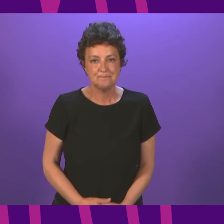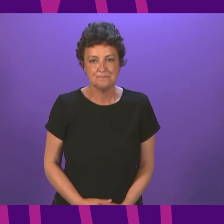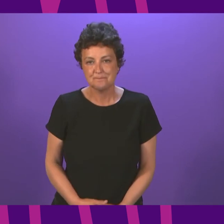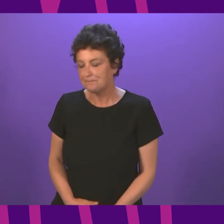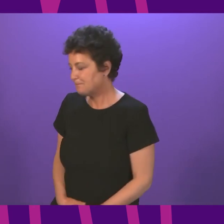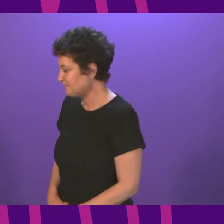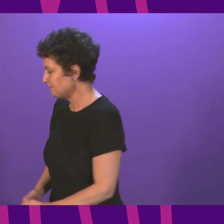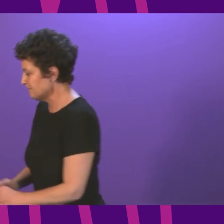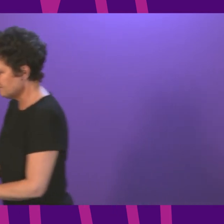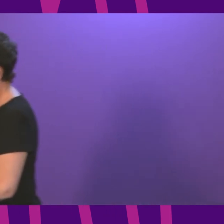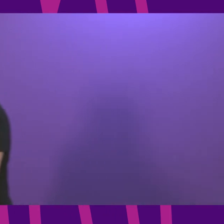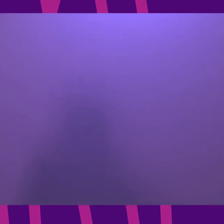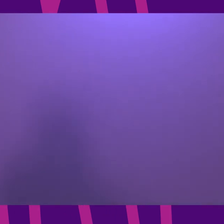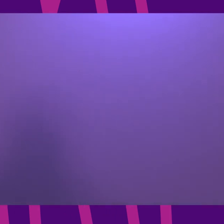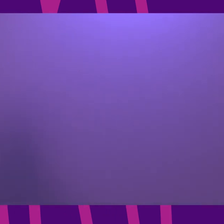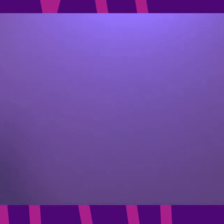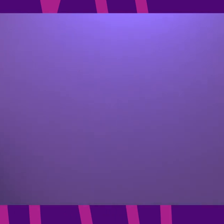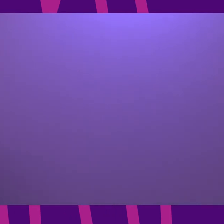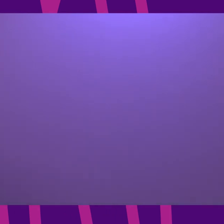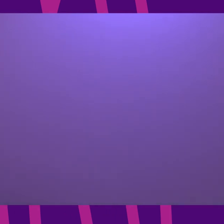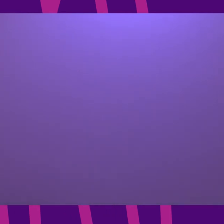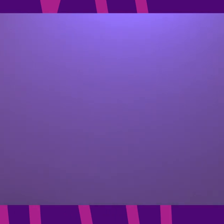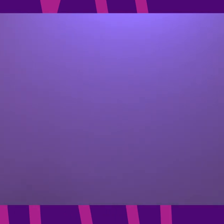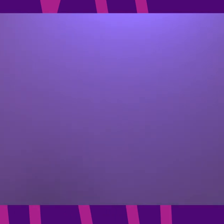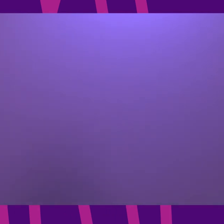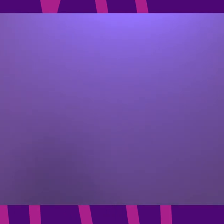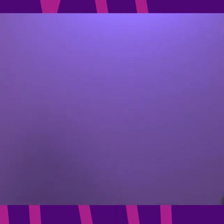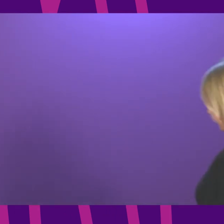Scottish Labour will support the bill at stage 3 at decision time.